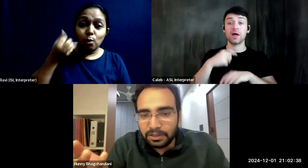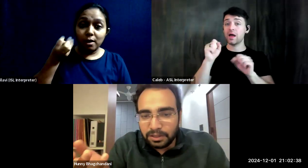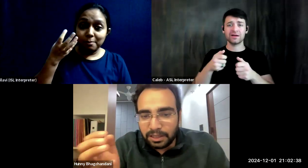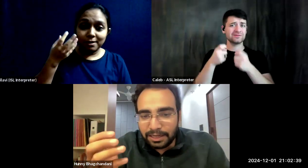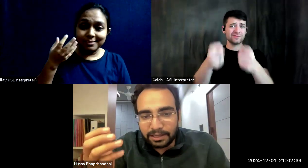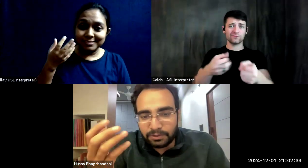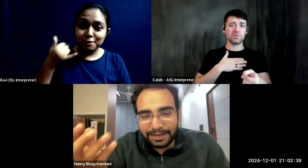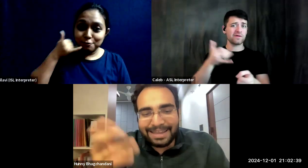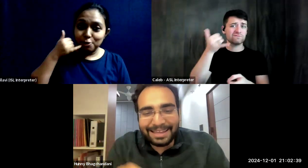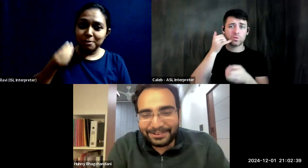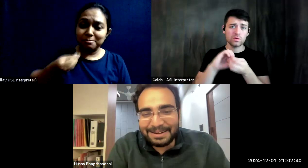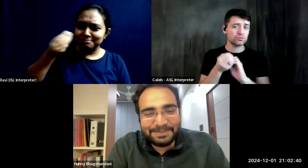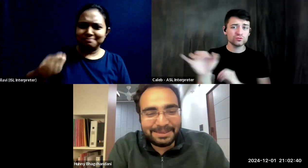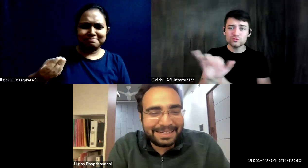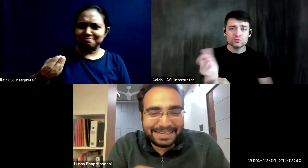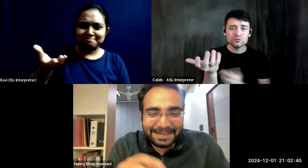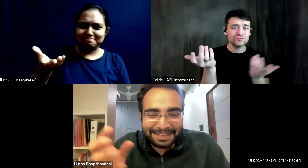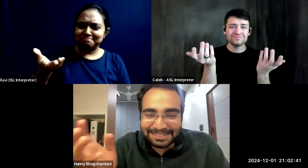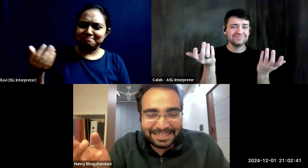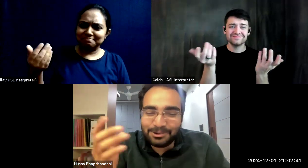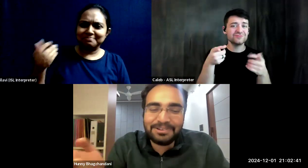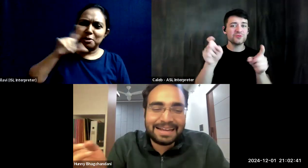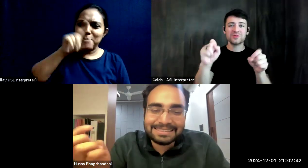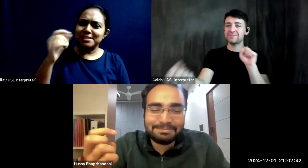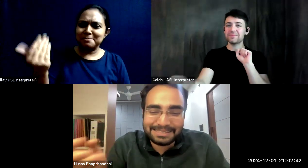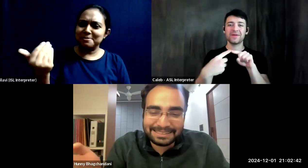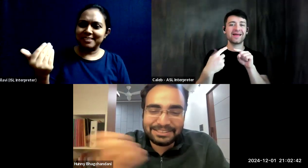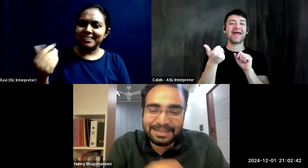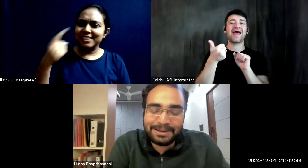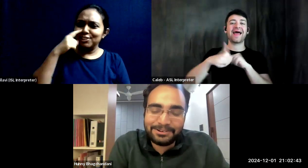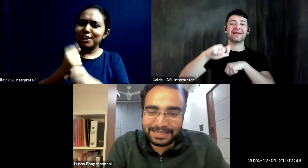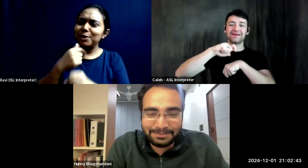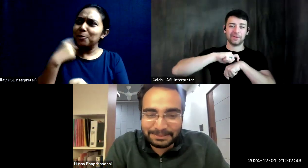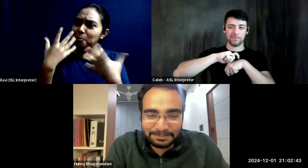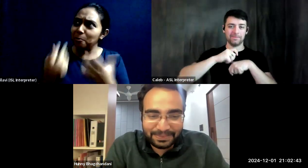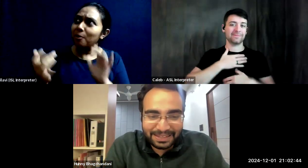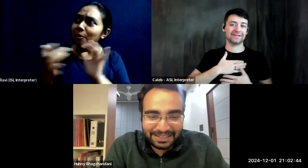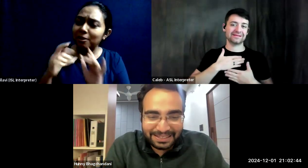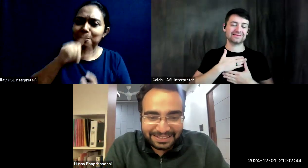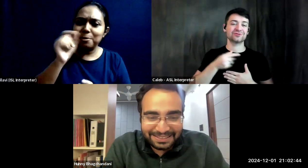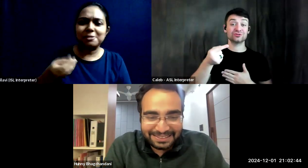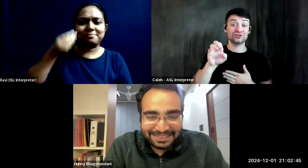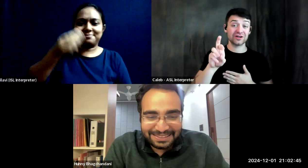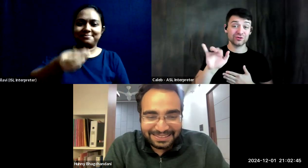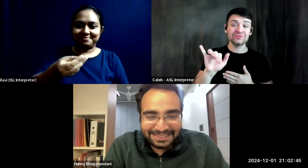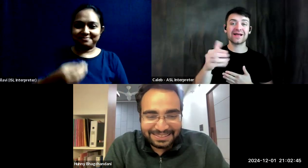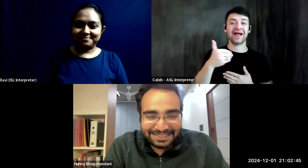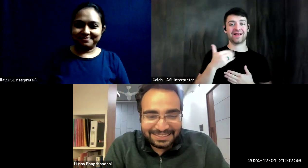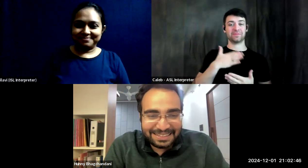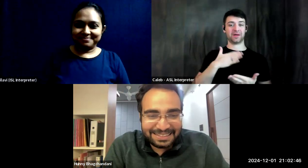you can ping me anytime like, Geri, whoever asked, please share my contact number.